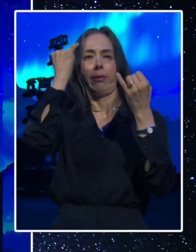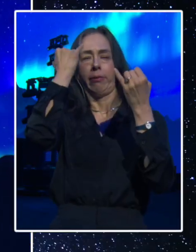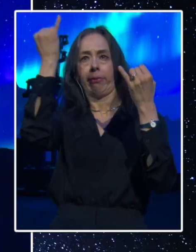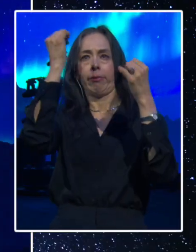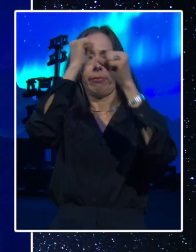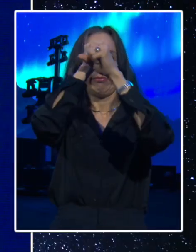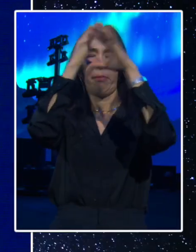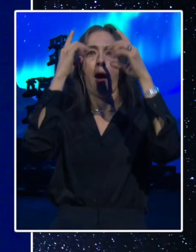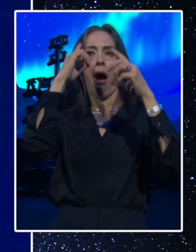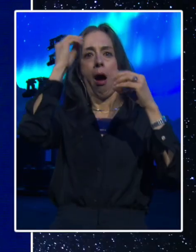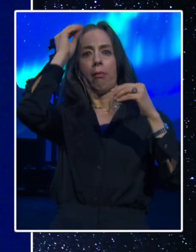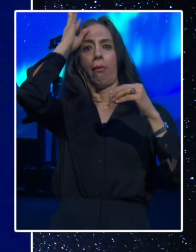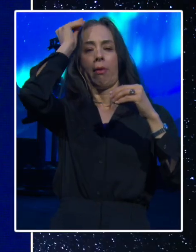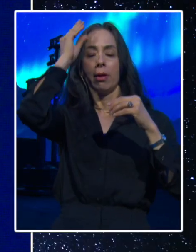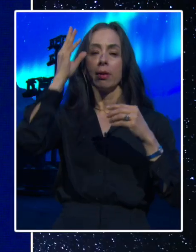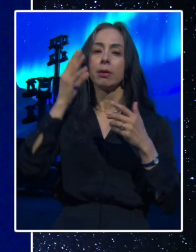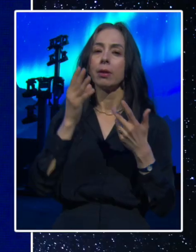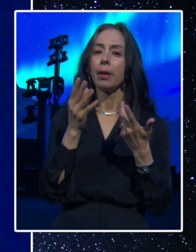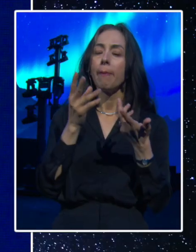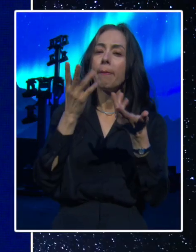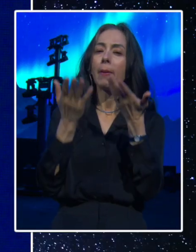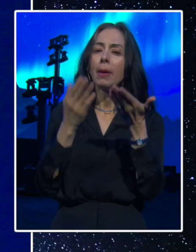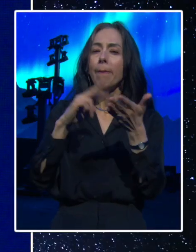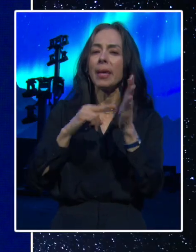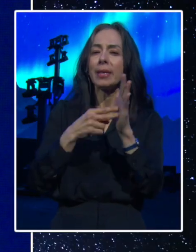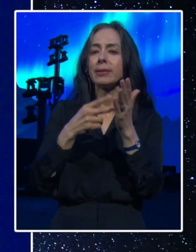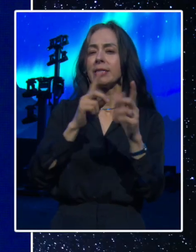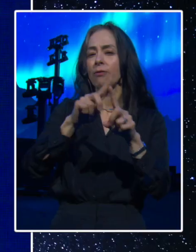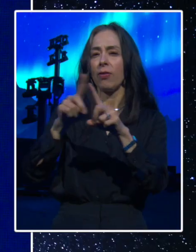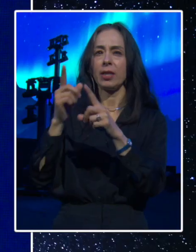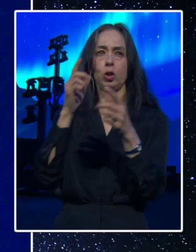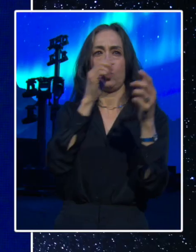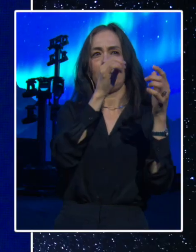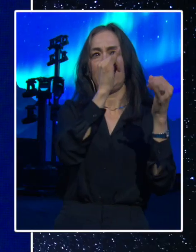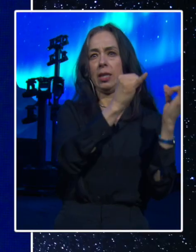It may mean improving business productivity or meeting new customer needs.